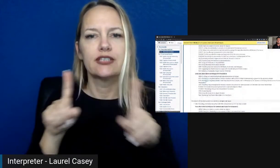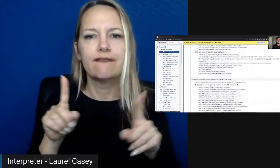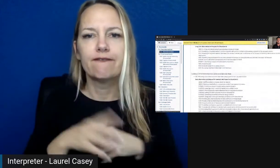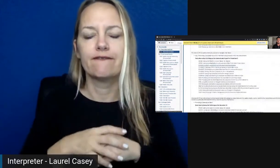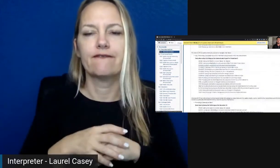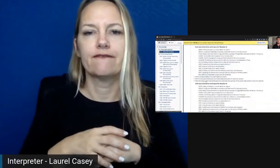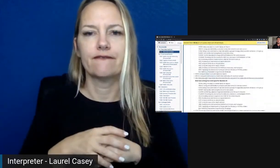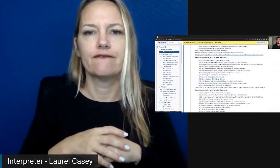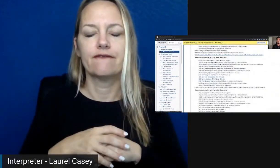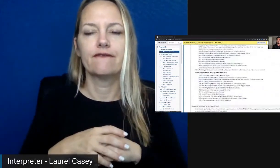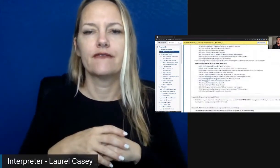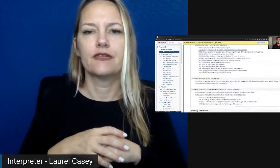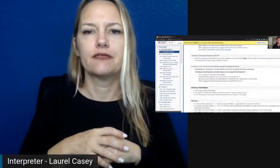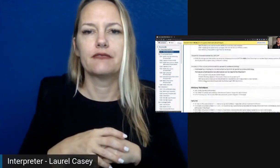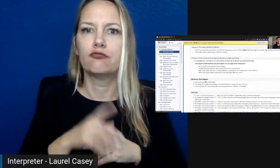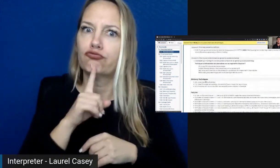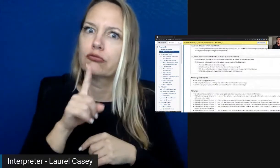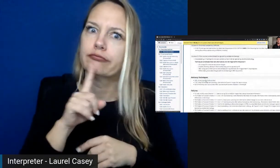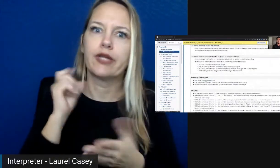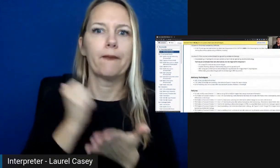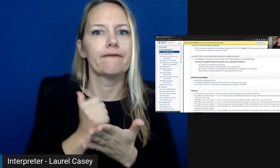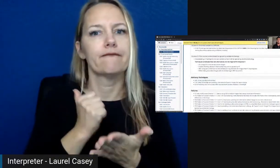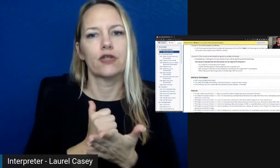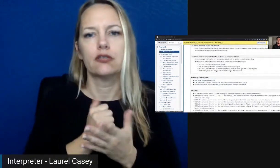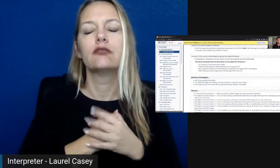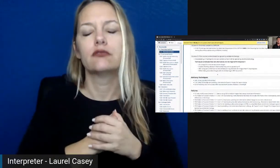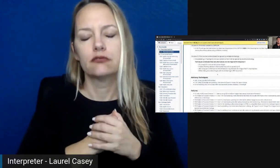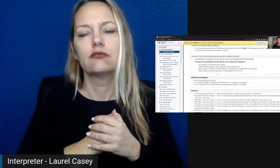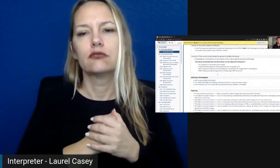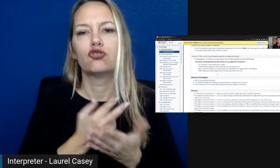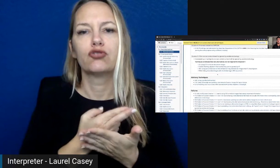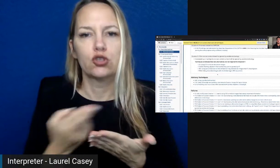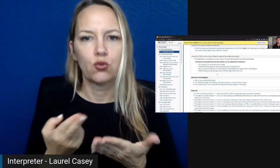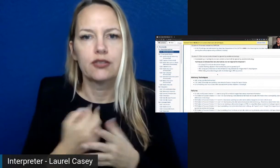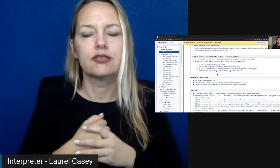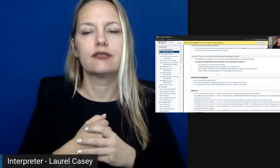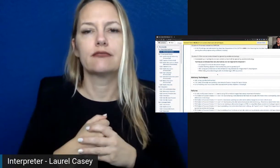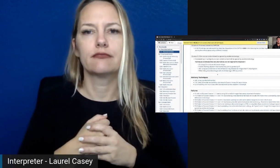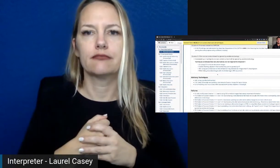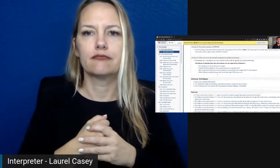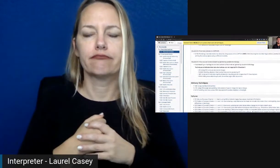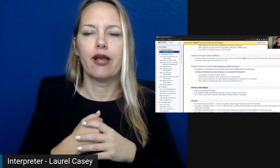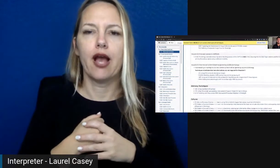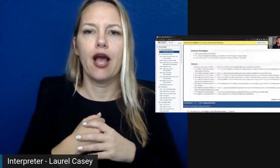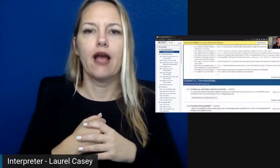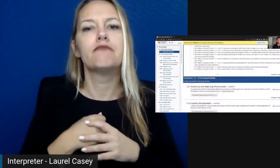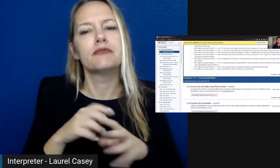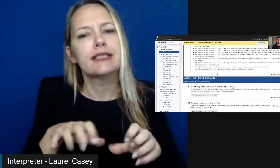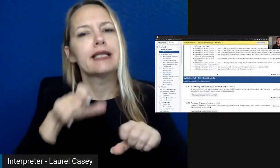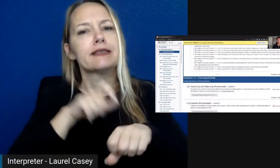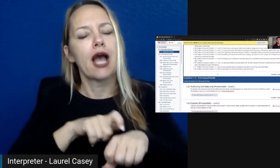It is a really helpful resource, and you can spend some time to learn about these different guidelines.